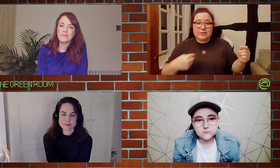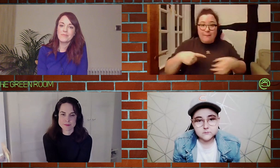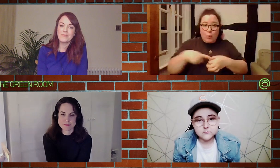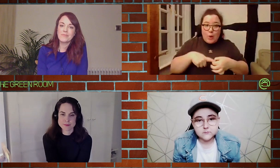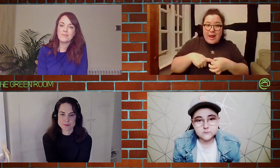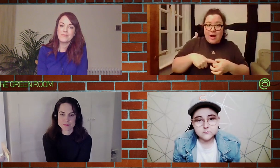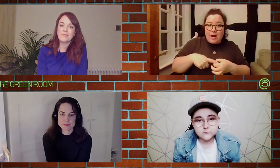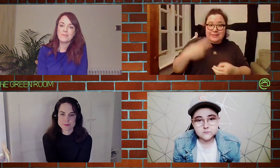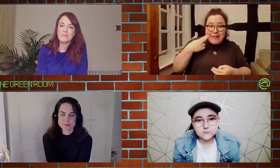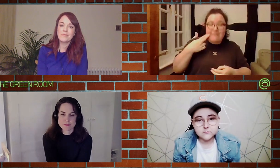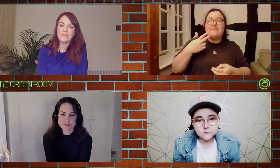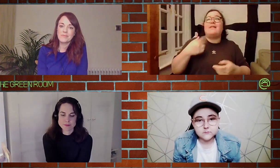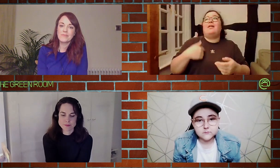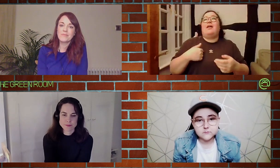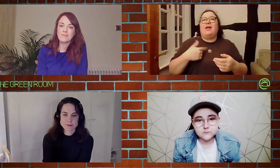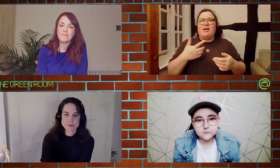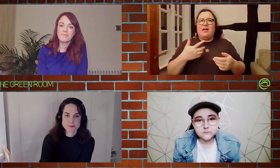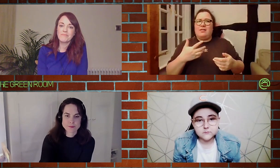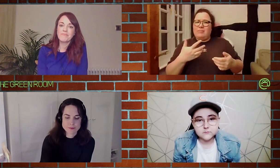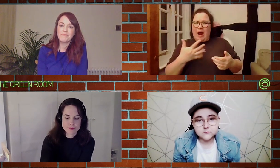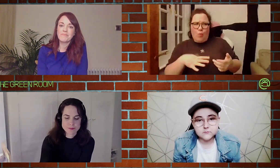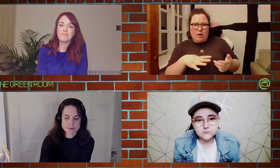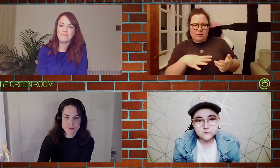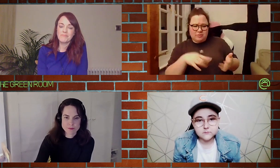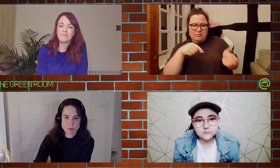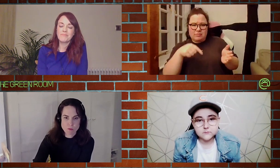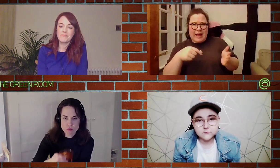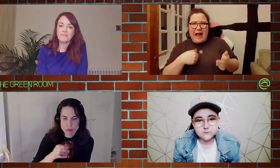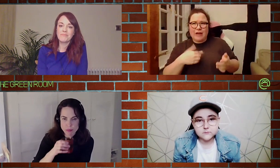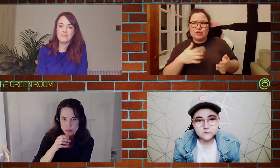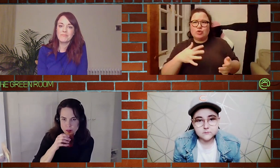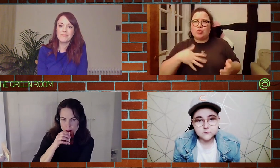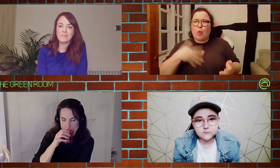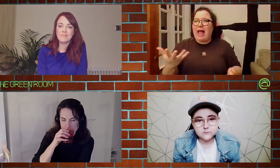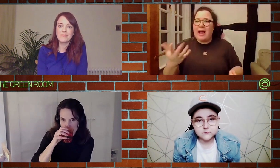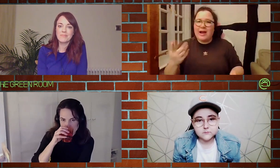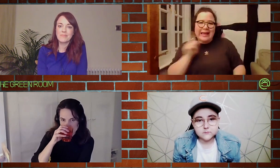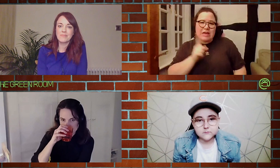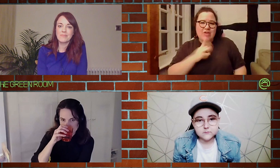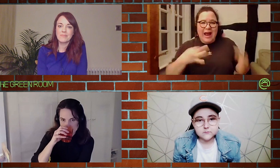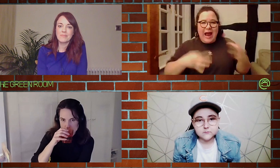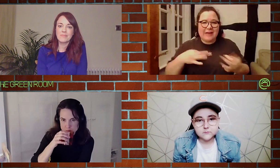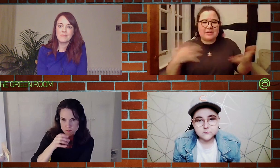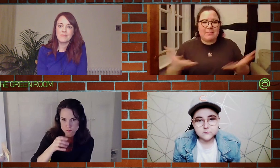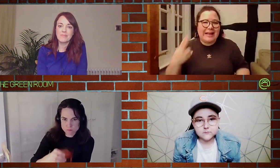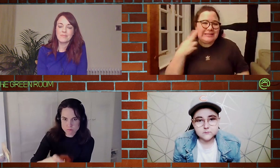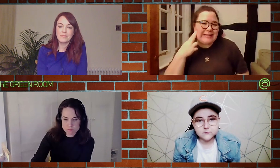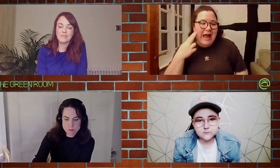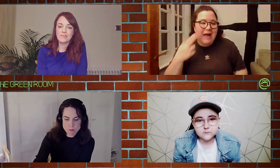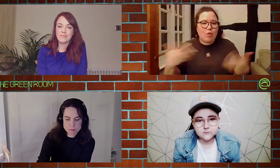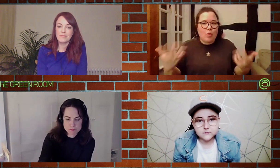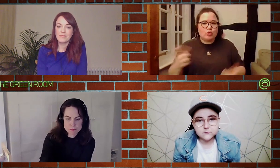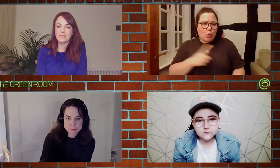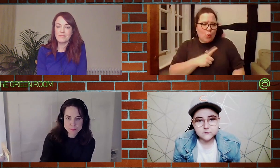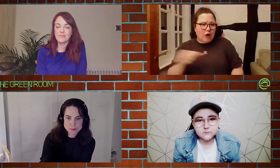deaf actor for this because I am queer and in what I've written here I don't want a hearing actor to play a